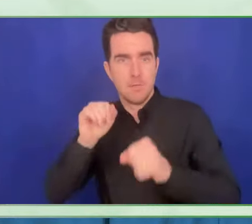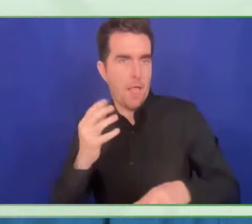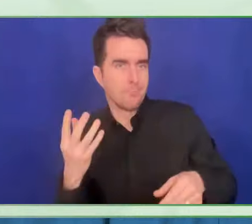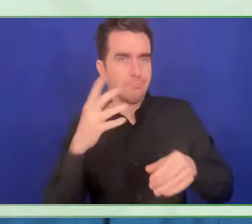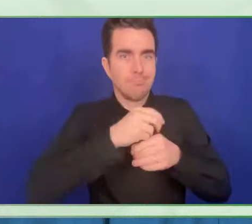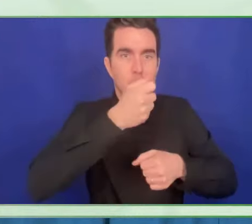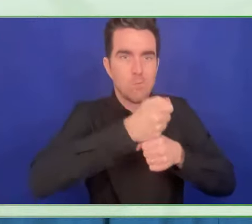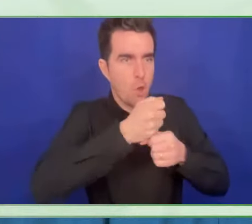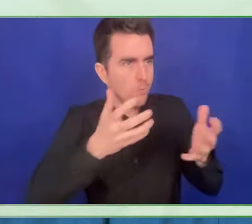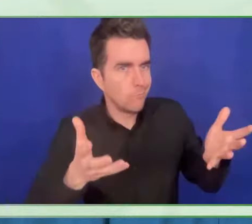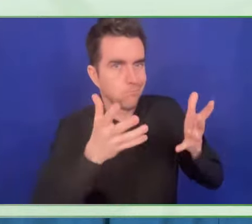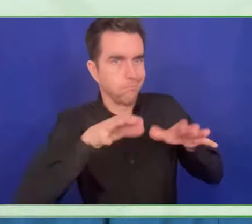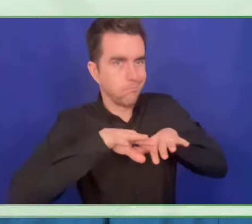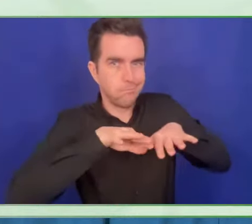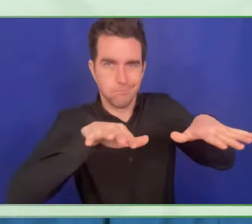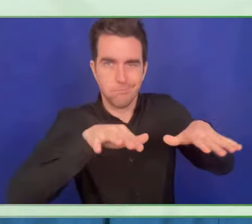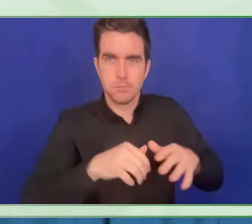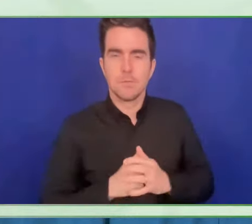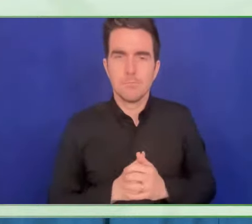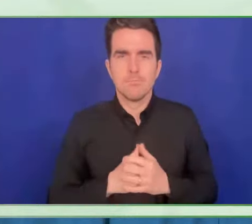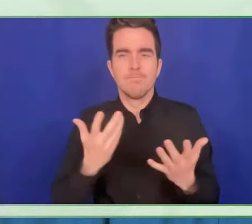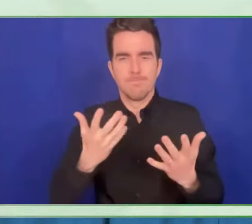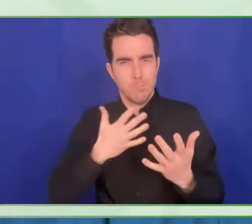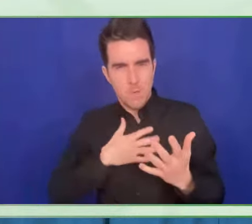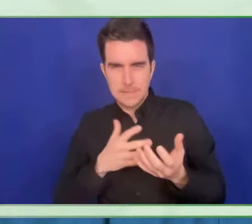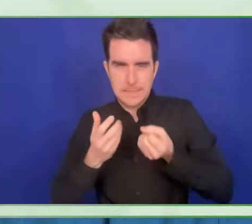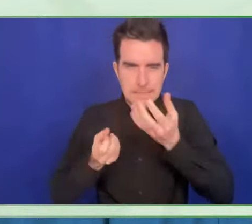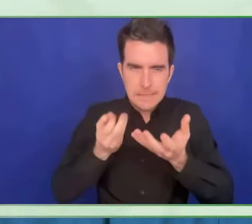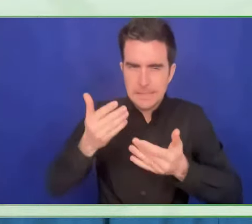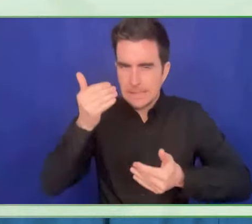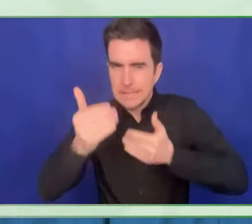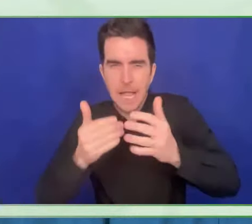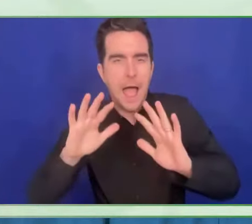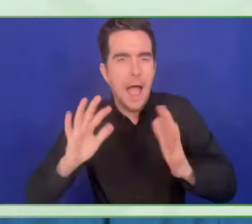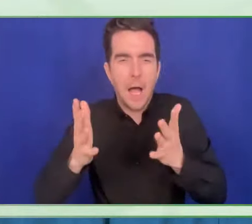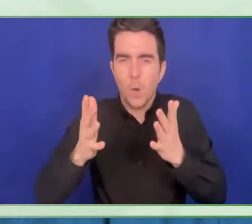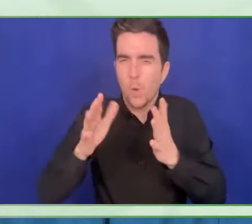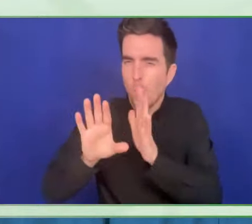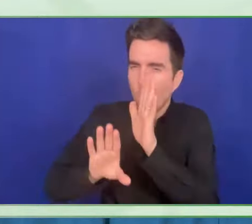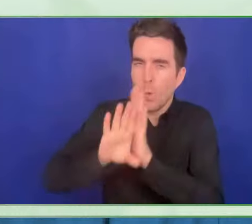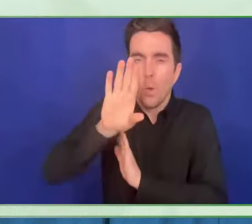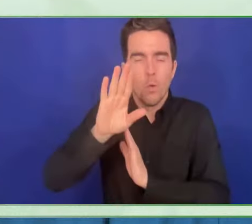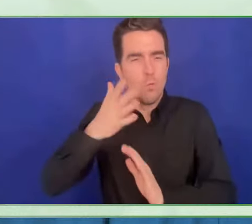Here with this package there are reports, guidance, document for